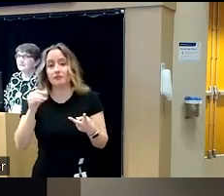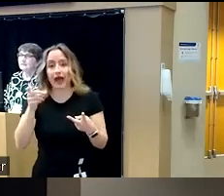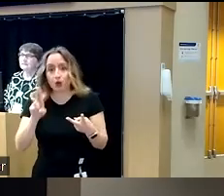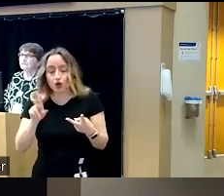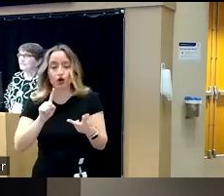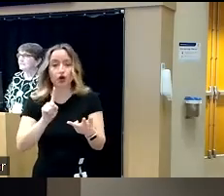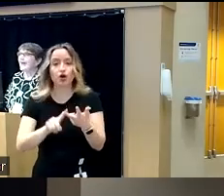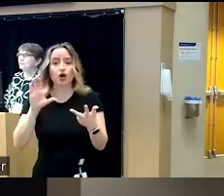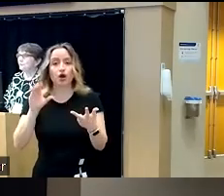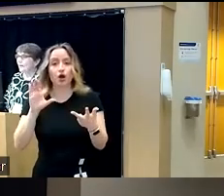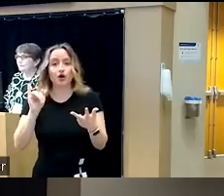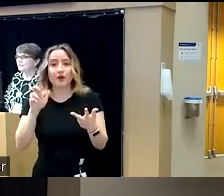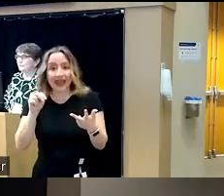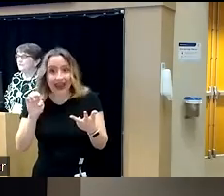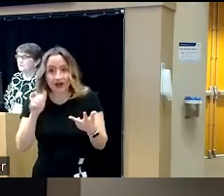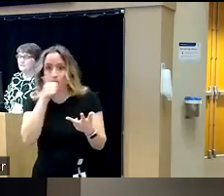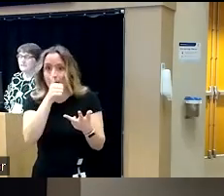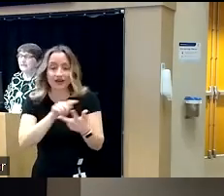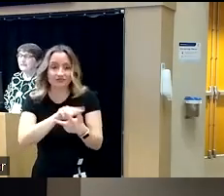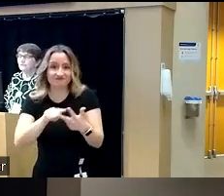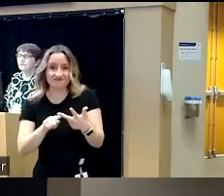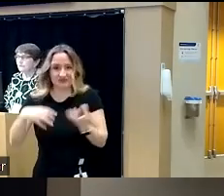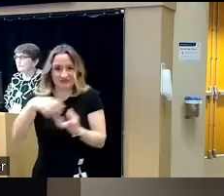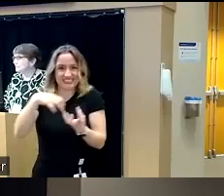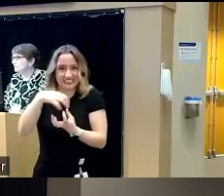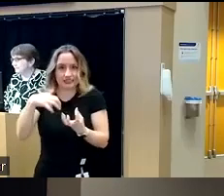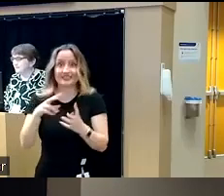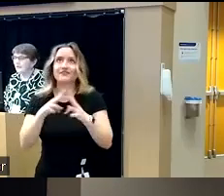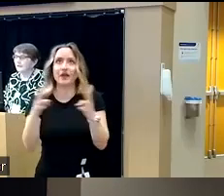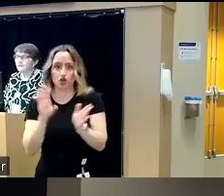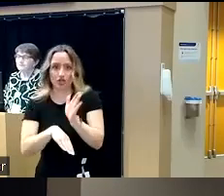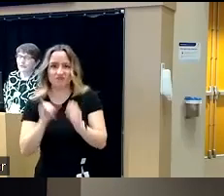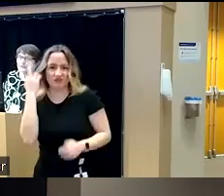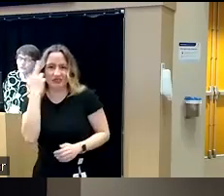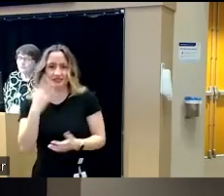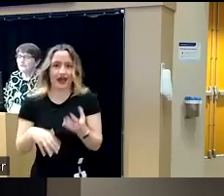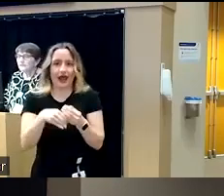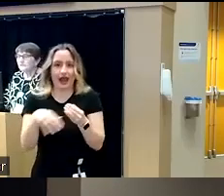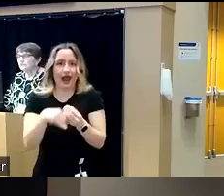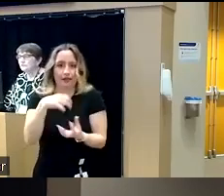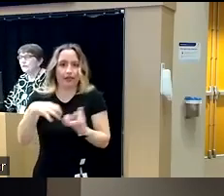uh it's it's added to a lot of stuff because it's it's very very cheap so it's a big concern